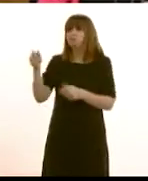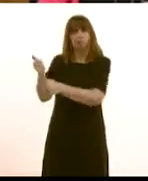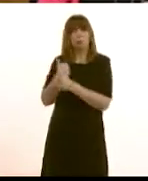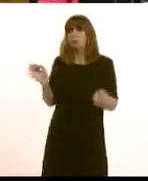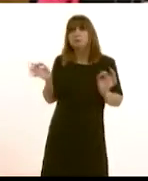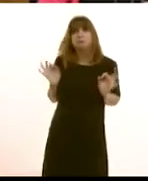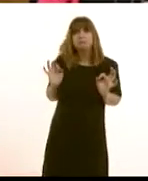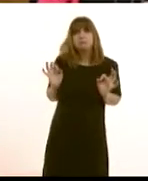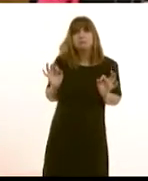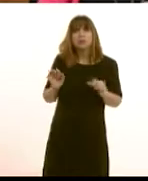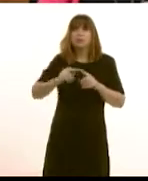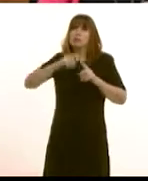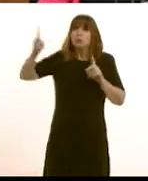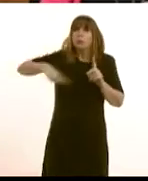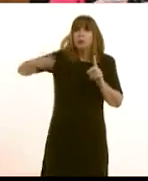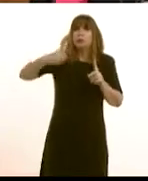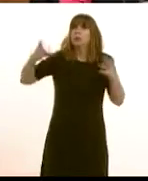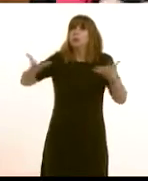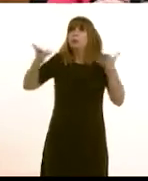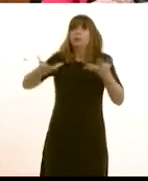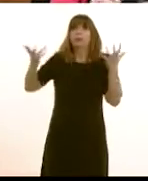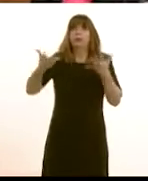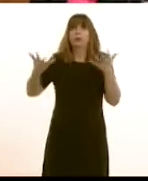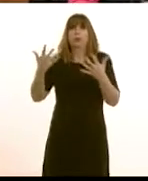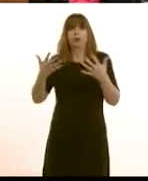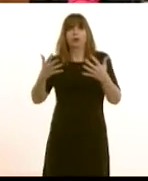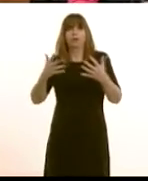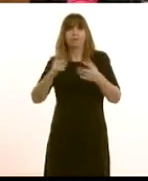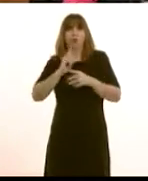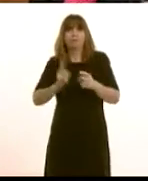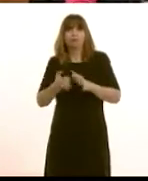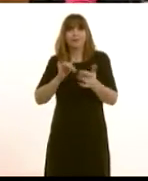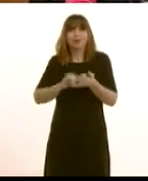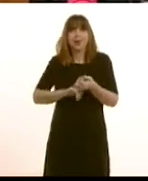energy, why he will not support a project that will benefit the demand for steel in